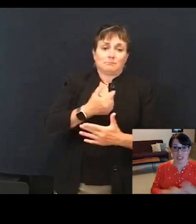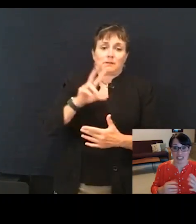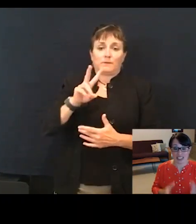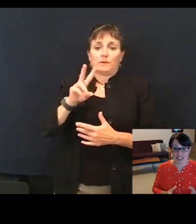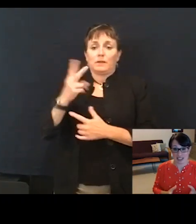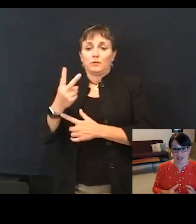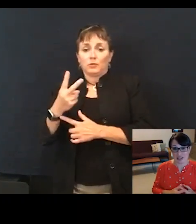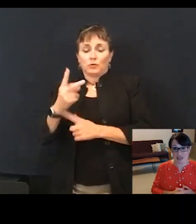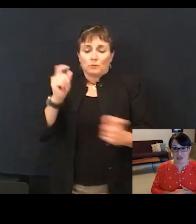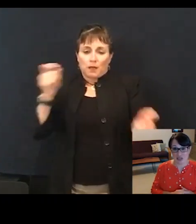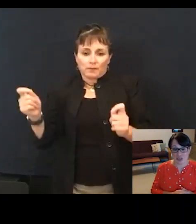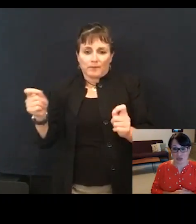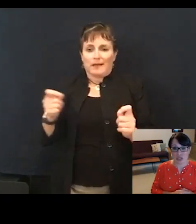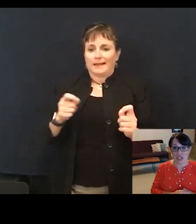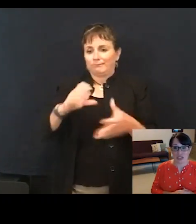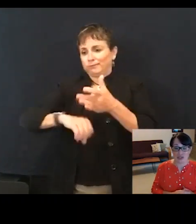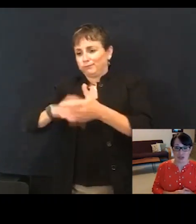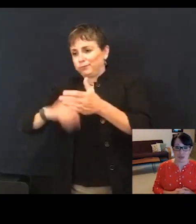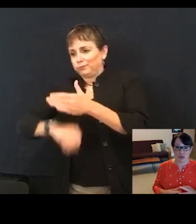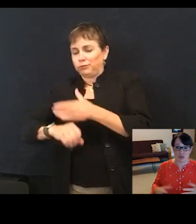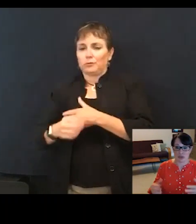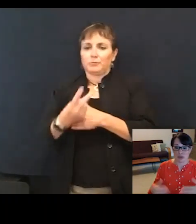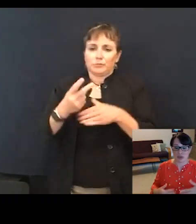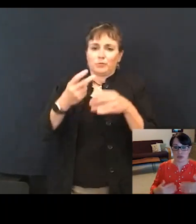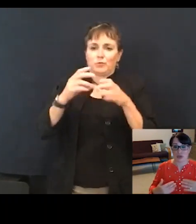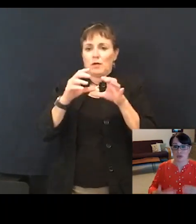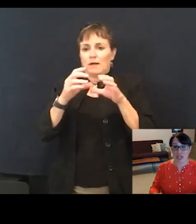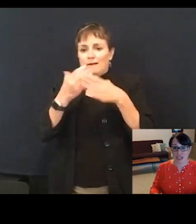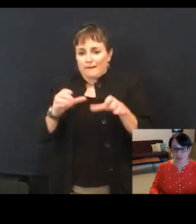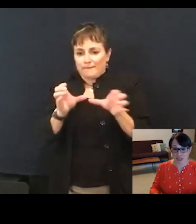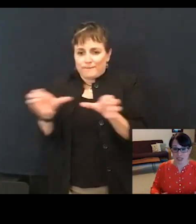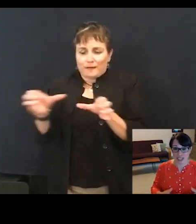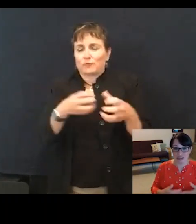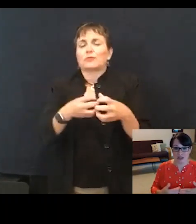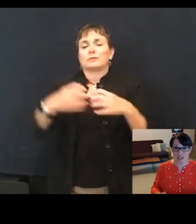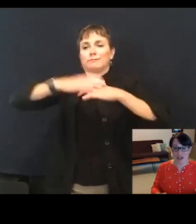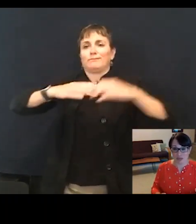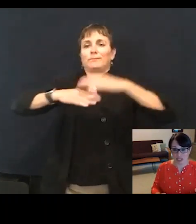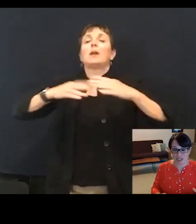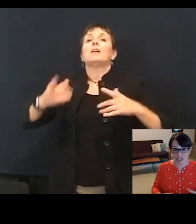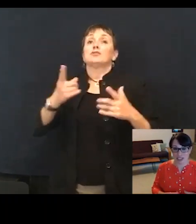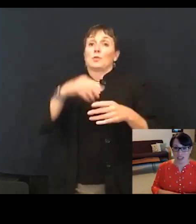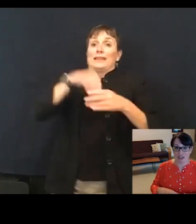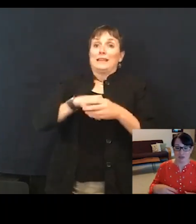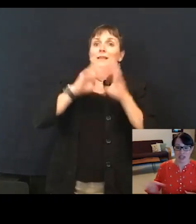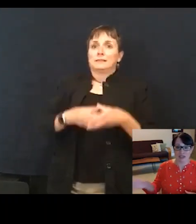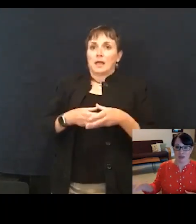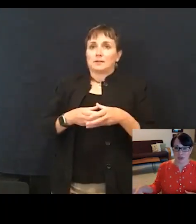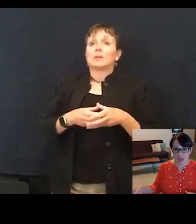in cells in vitro. So in other words, we took the plasmids that had those stop signs, combined them with the back half